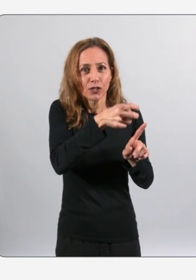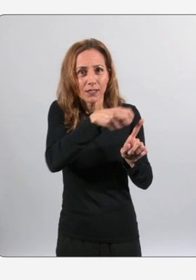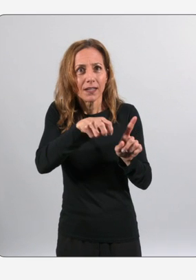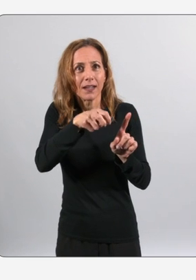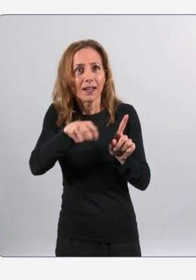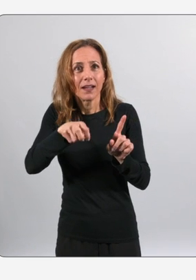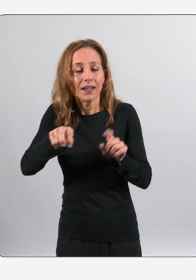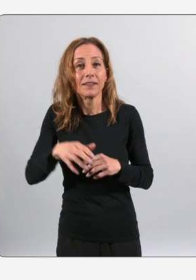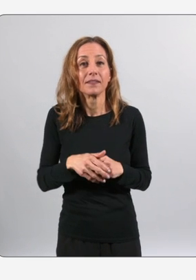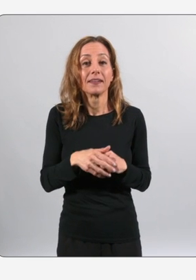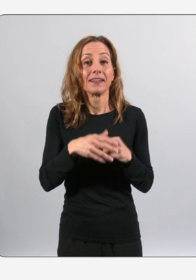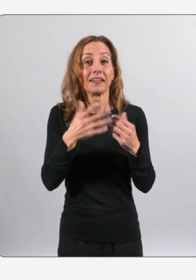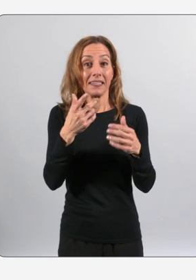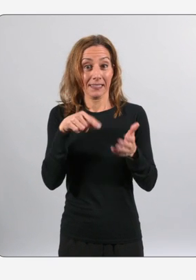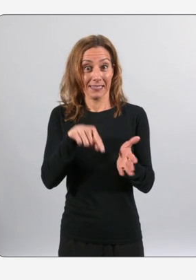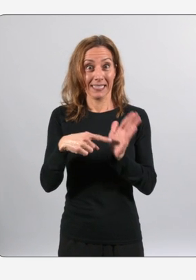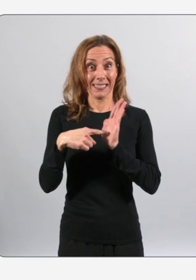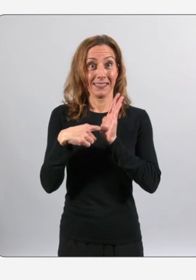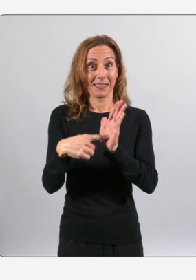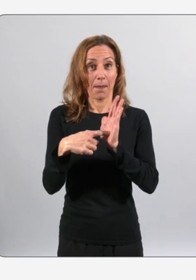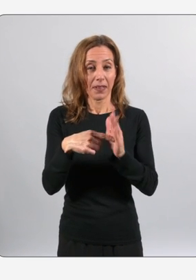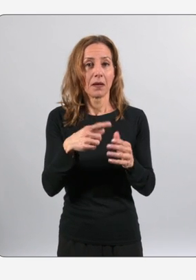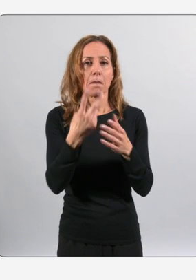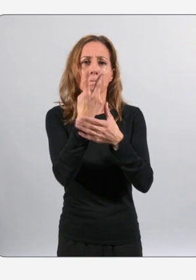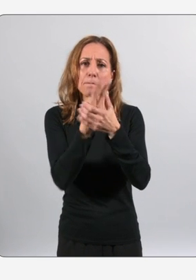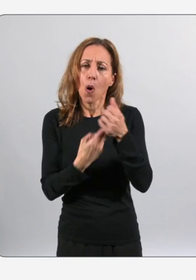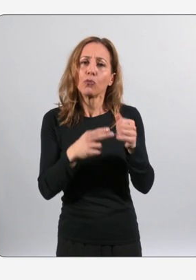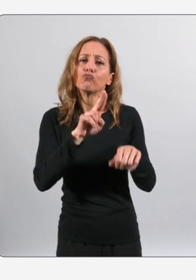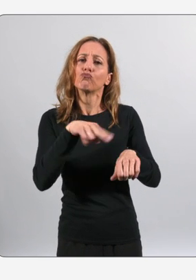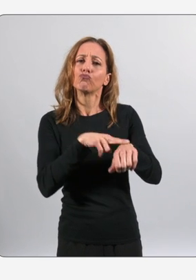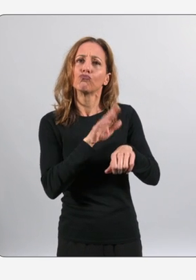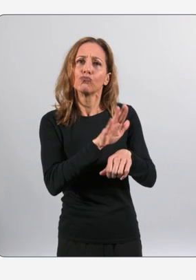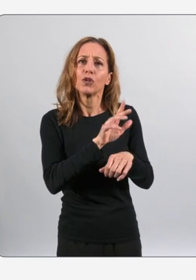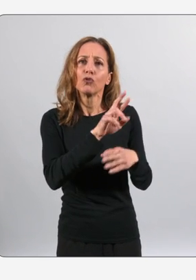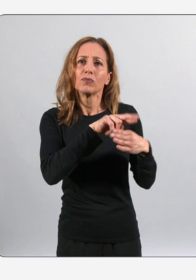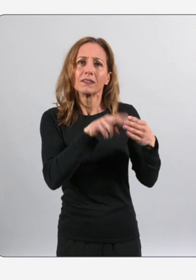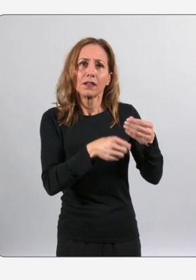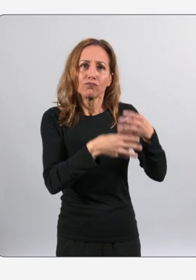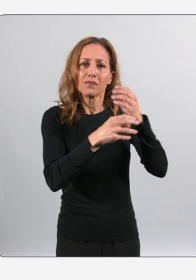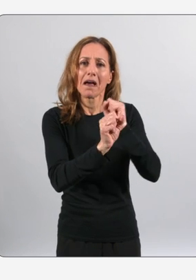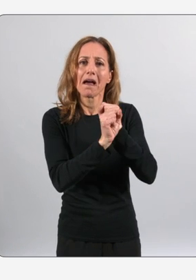So in this case, both the organic results and the ads understand that you're interested in surfing,